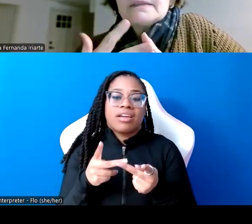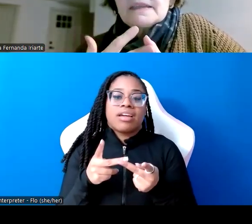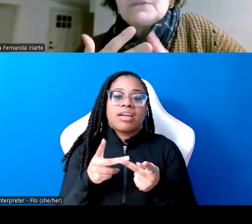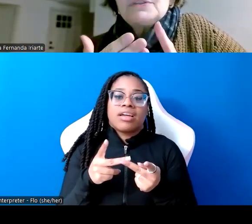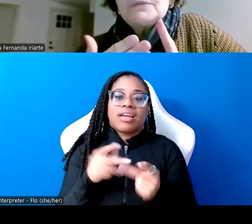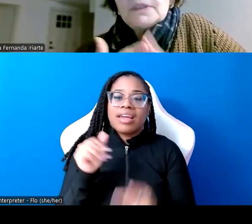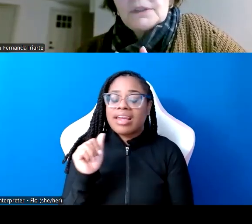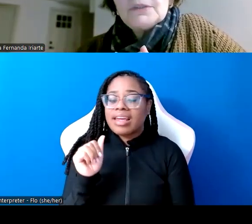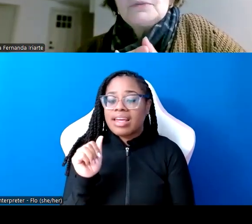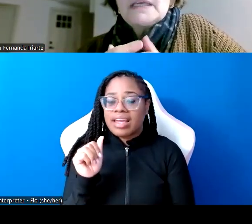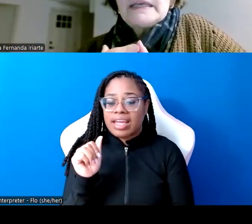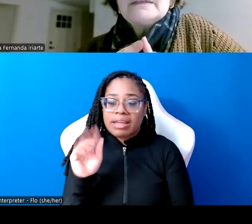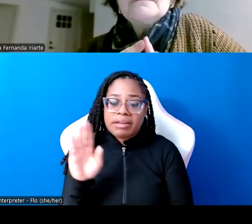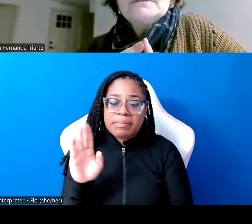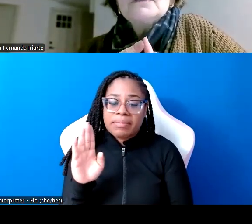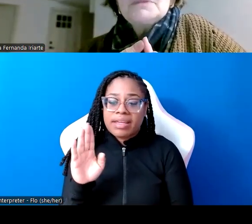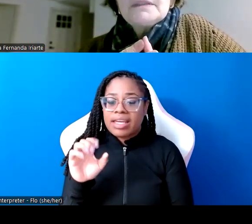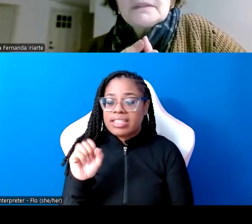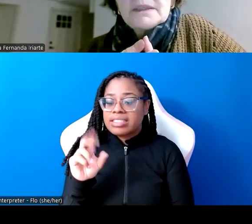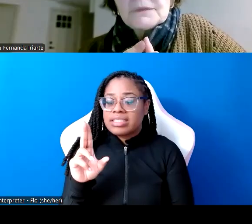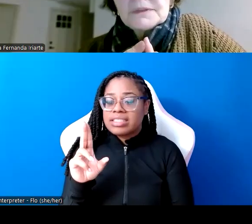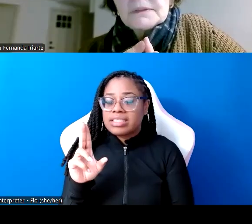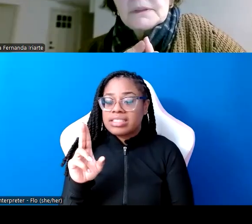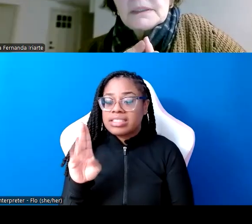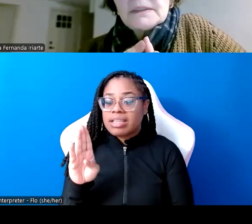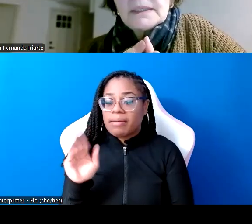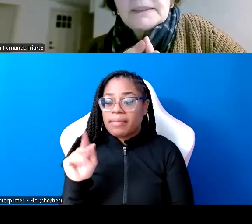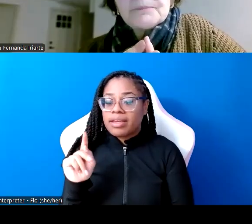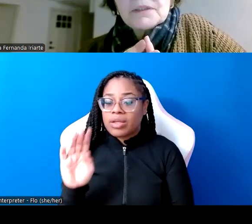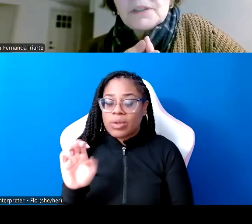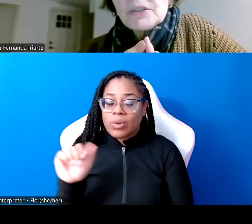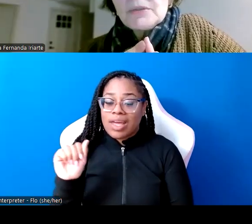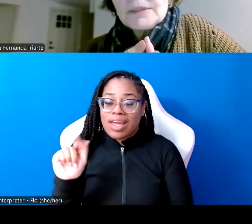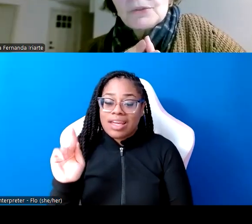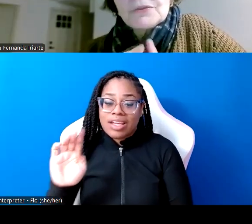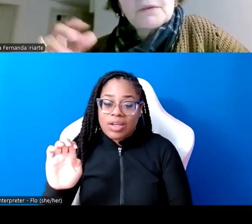subacute, acute and intermediate care facility, continuous nursing,